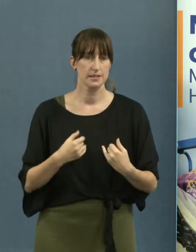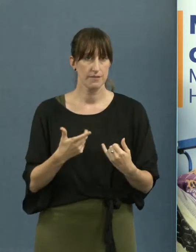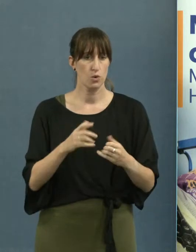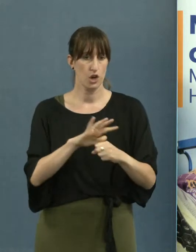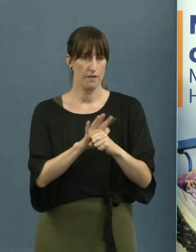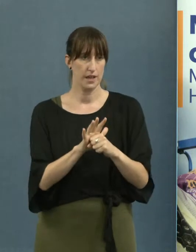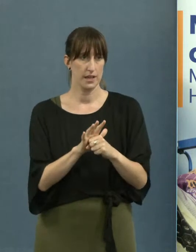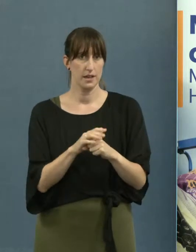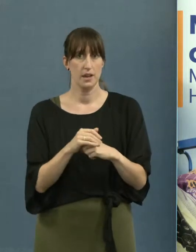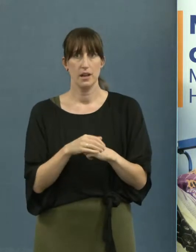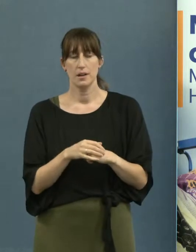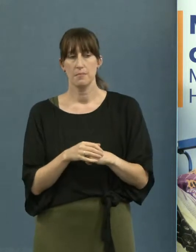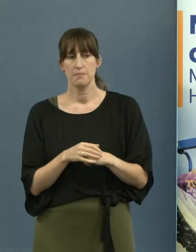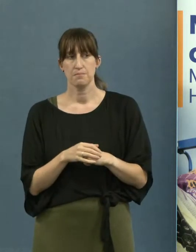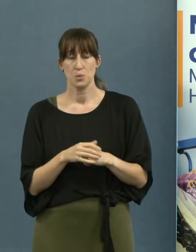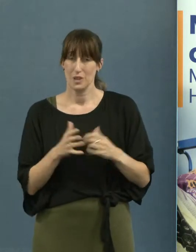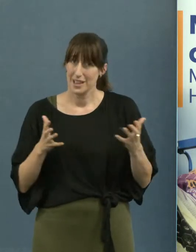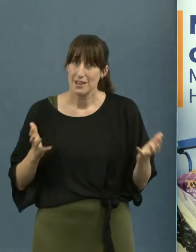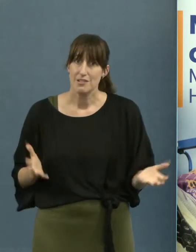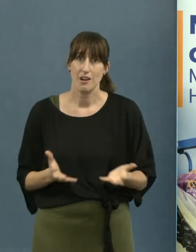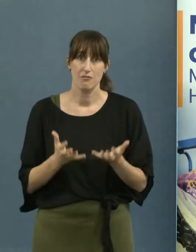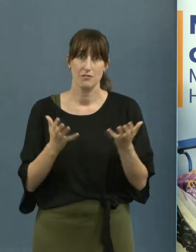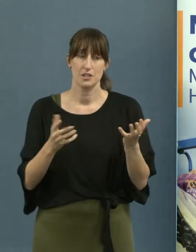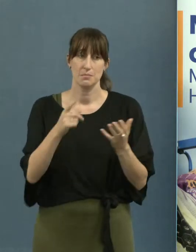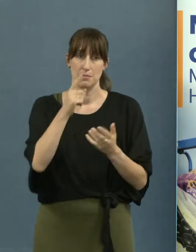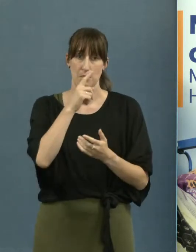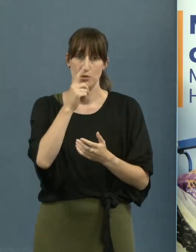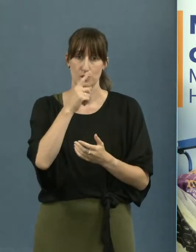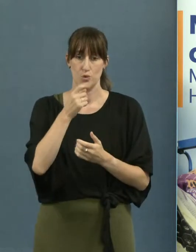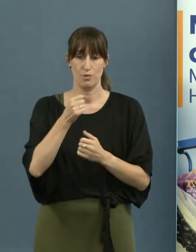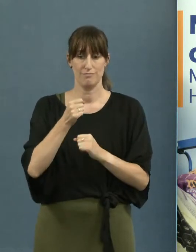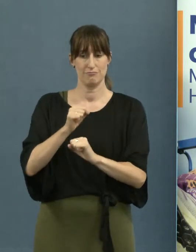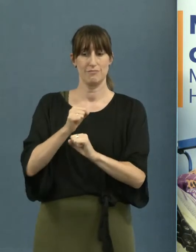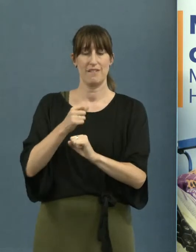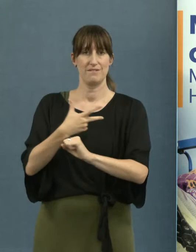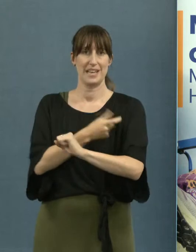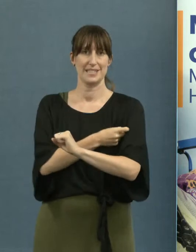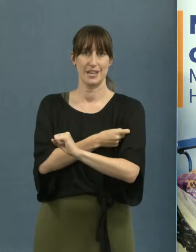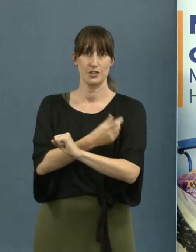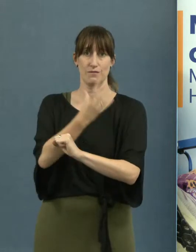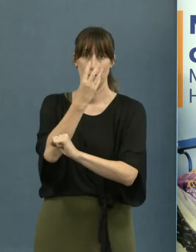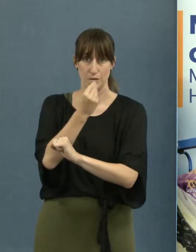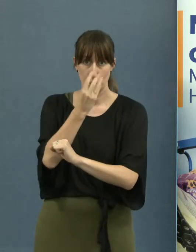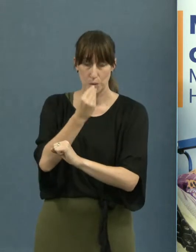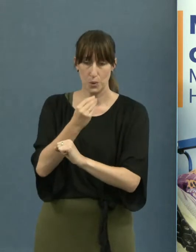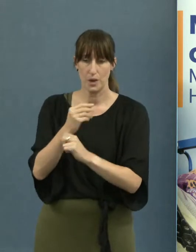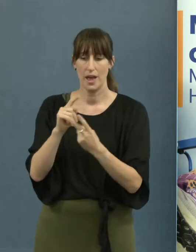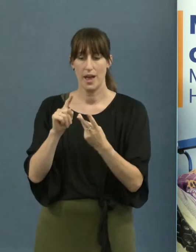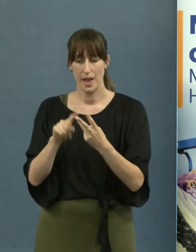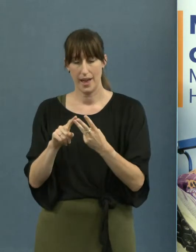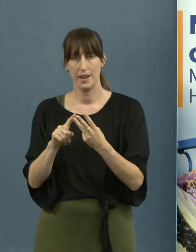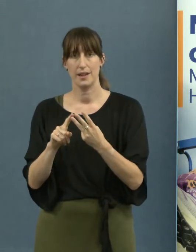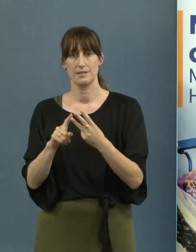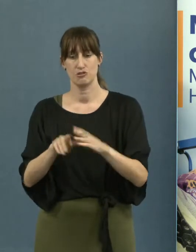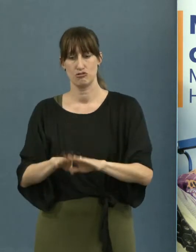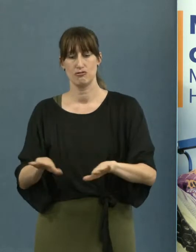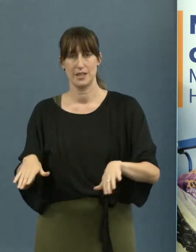vaccine is available, we really encourage people to get vaccinated against flu, and we need to get our immunisation rates up for children,